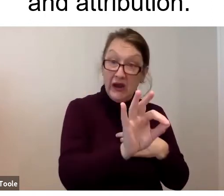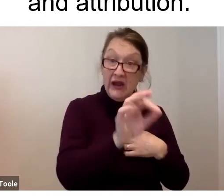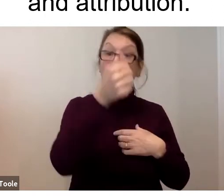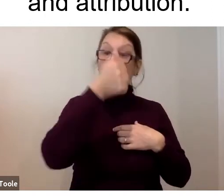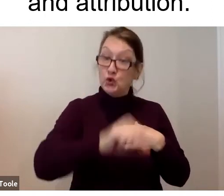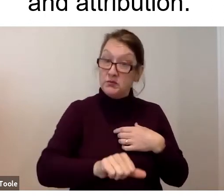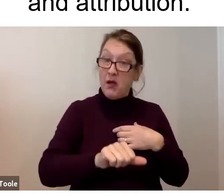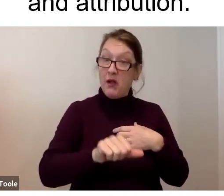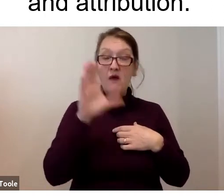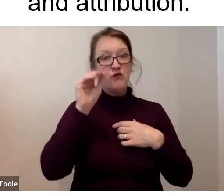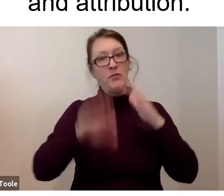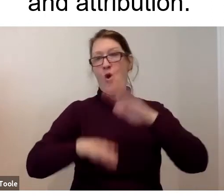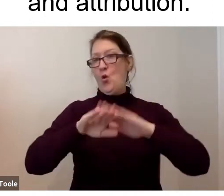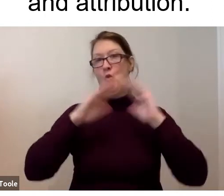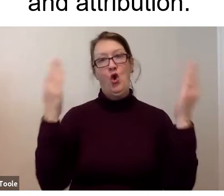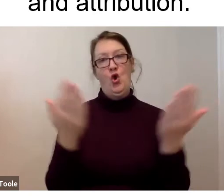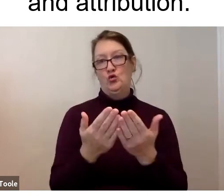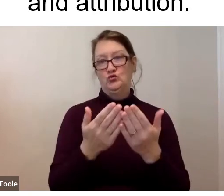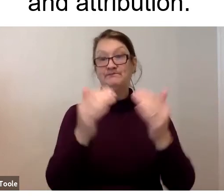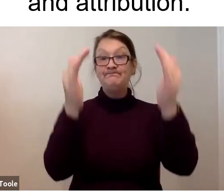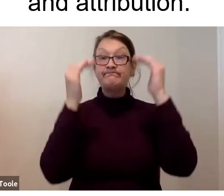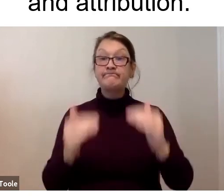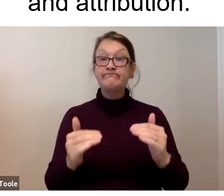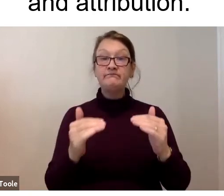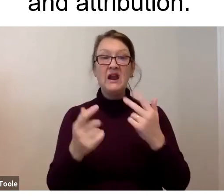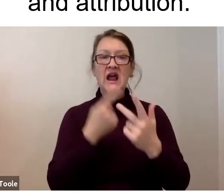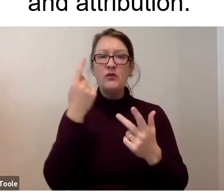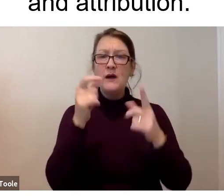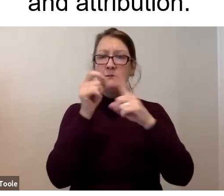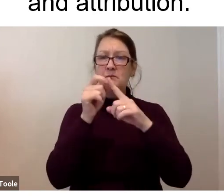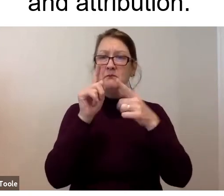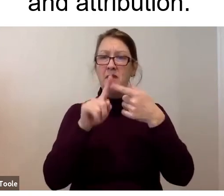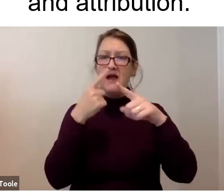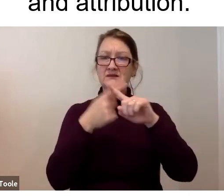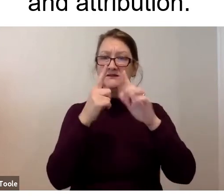Pexels is another one, it is kind of the same sort of thing.